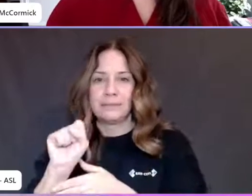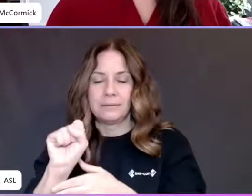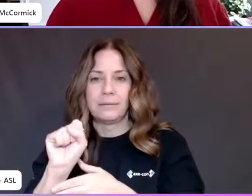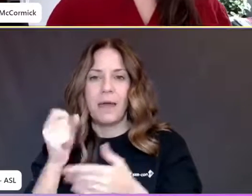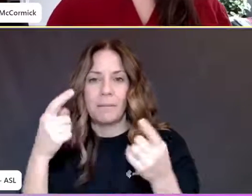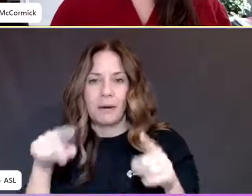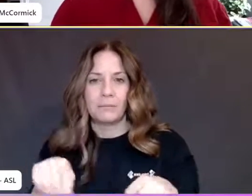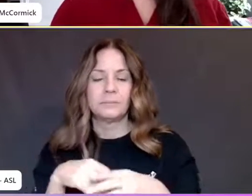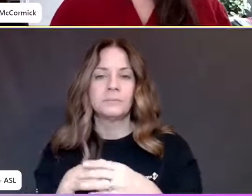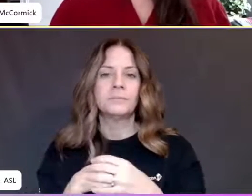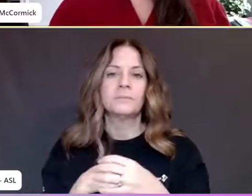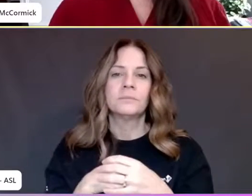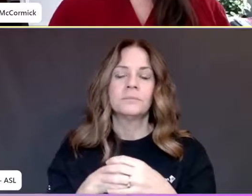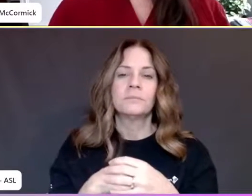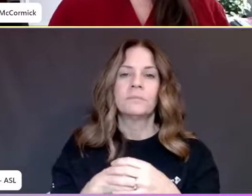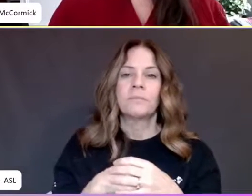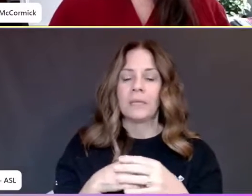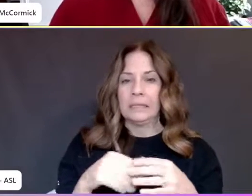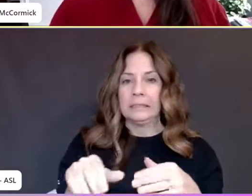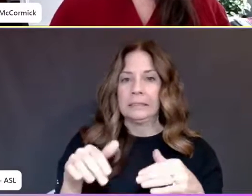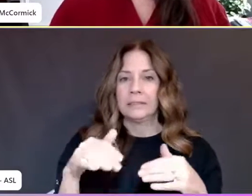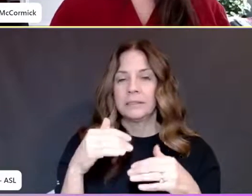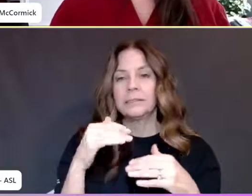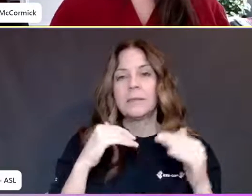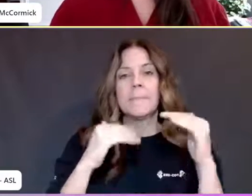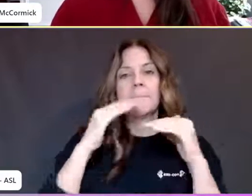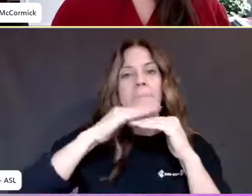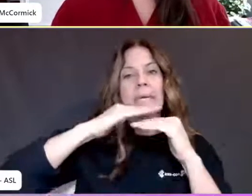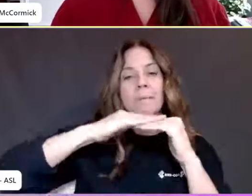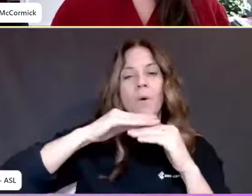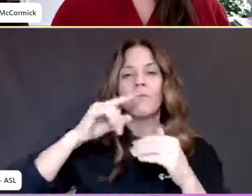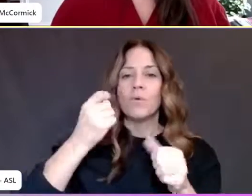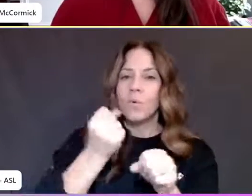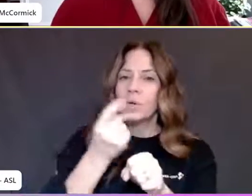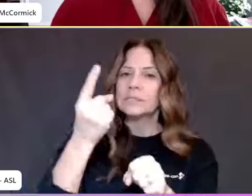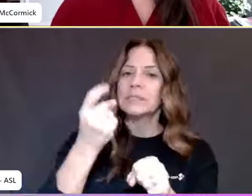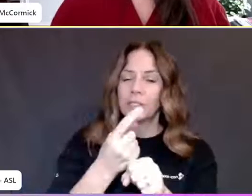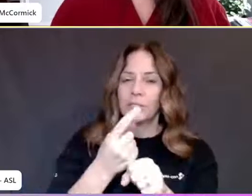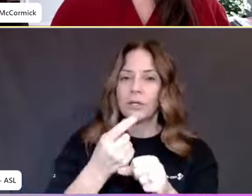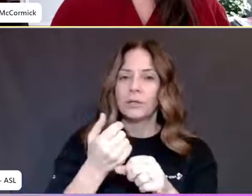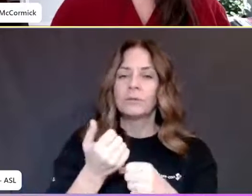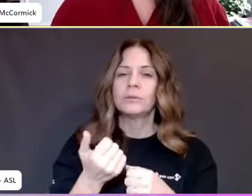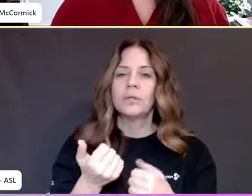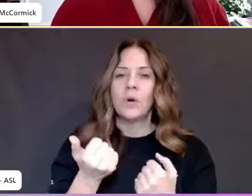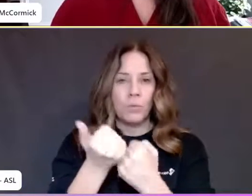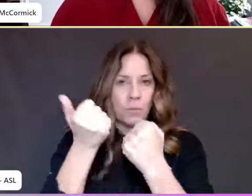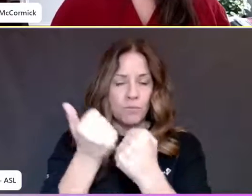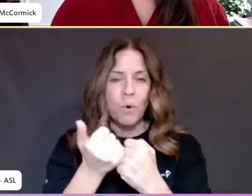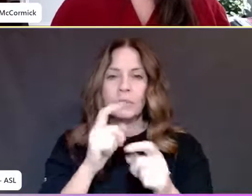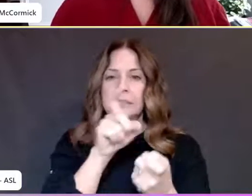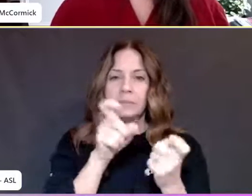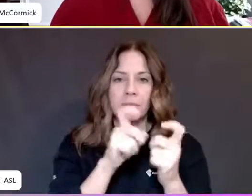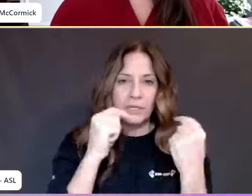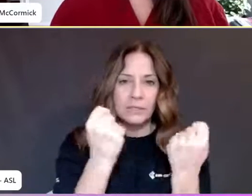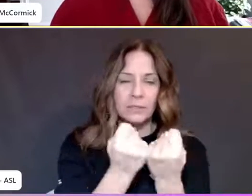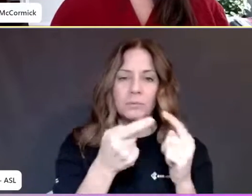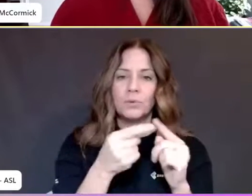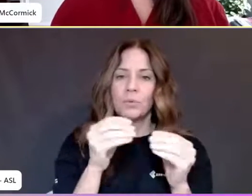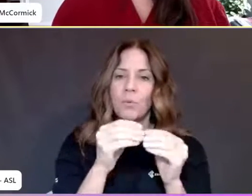running, is it different from each team? Or how are you handling the frequency of the audits happening?